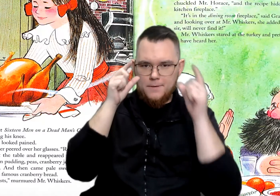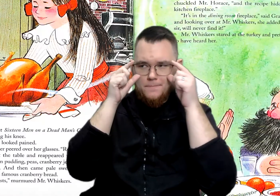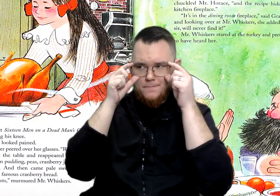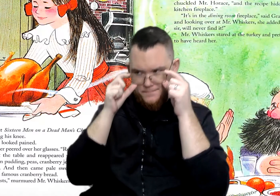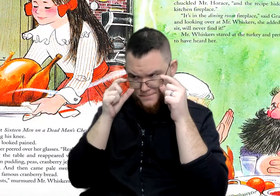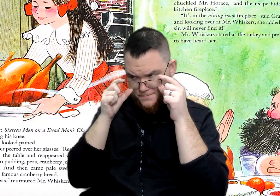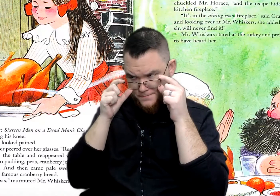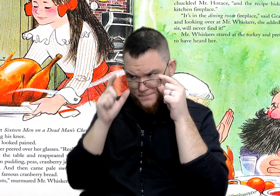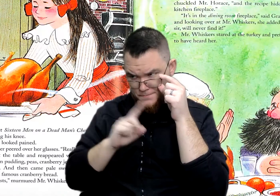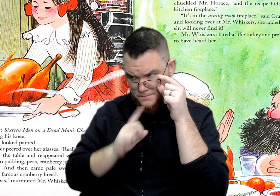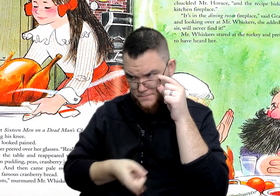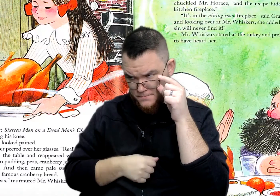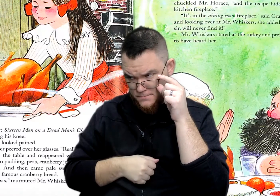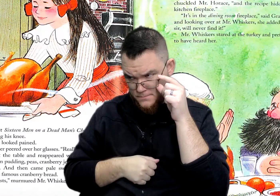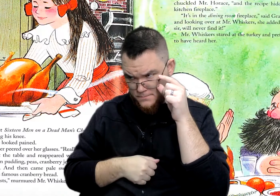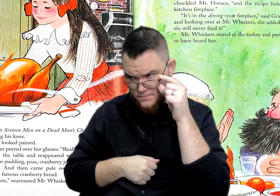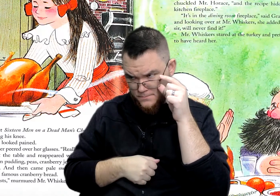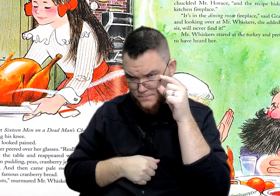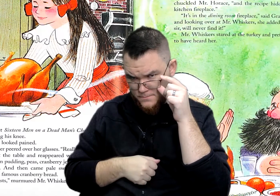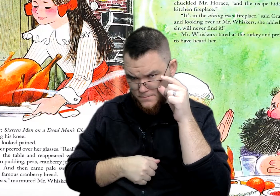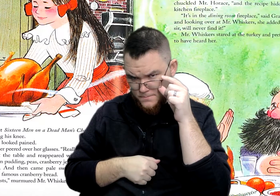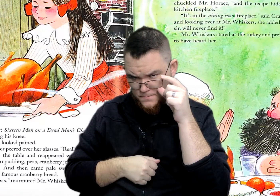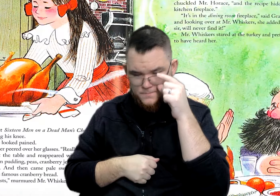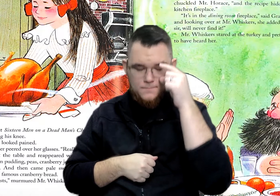“Really,” she said.